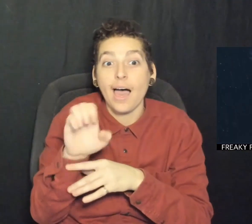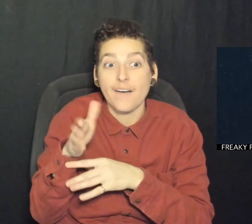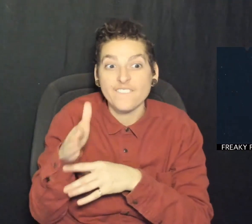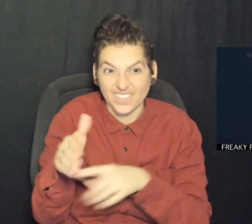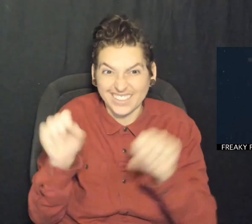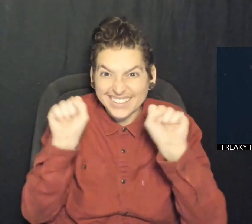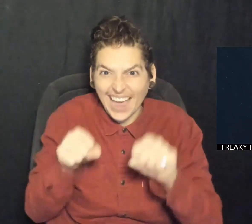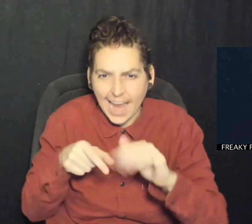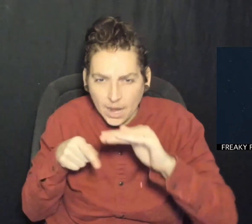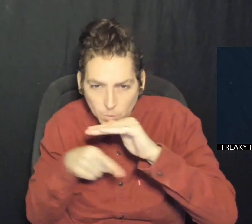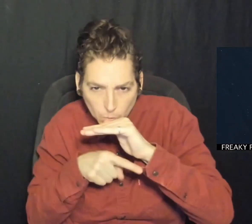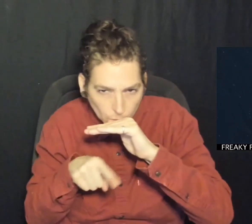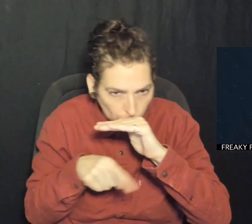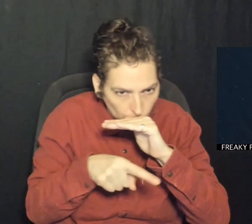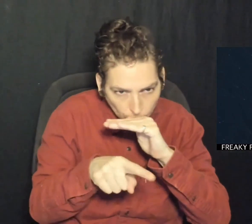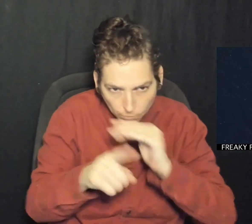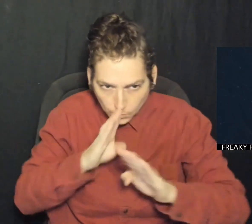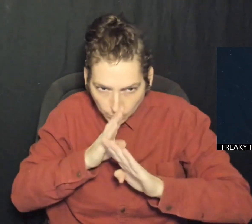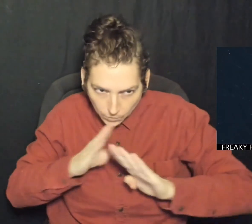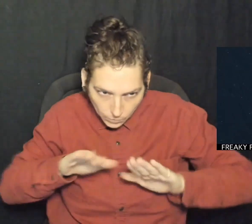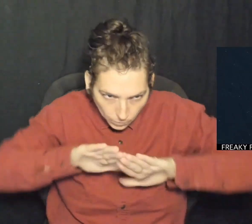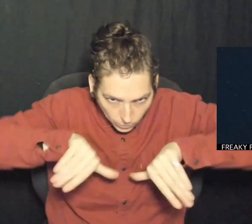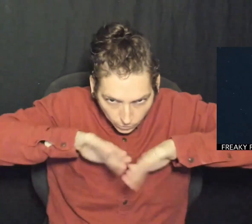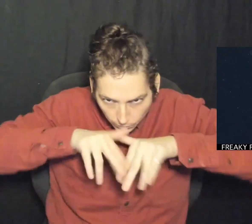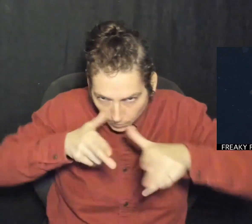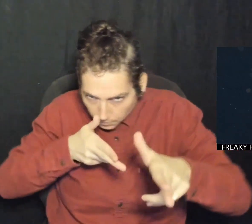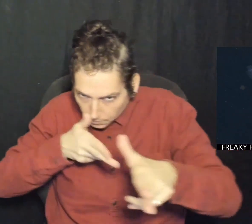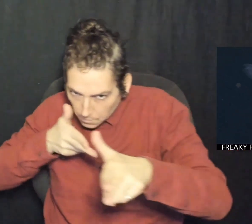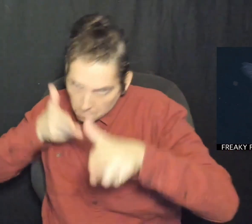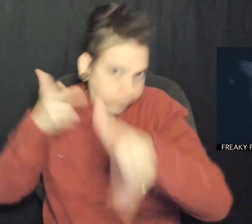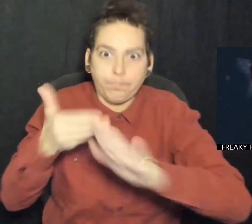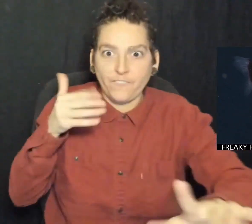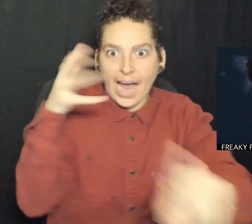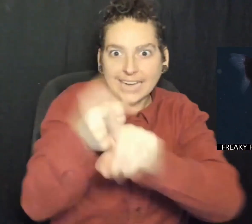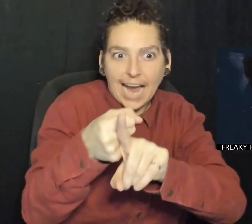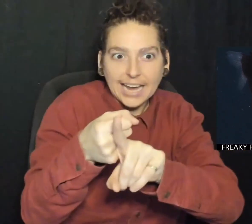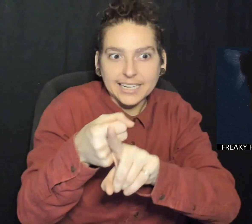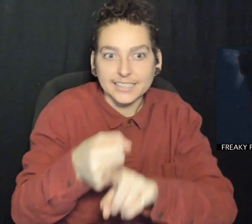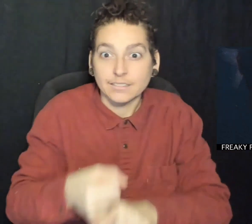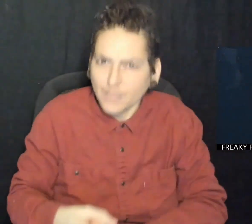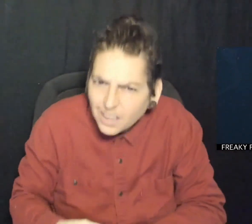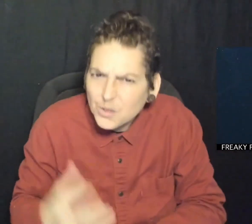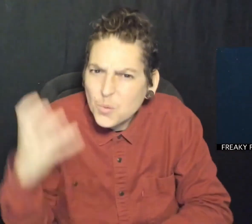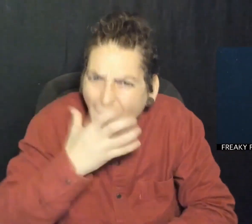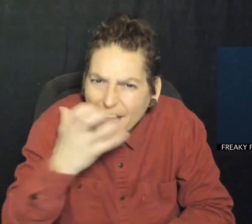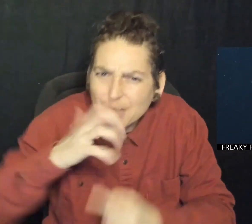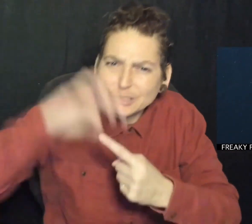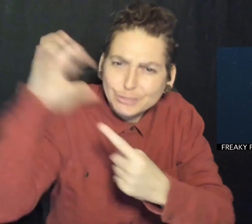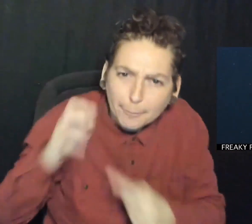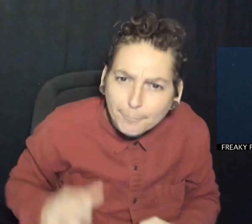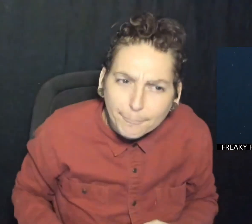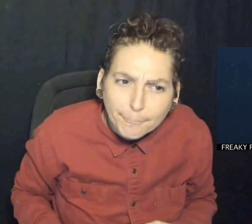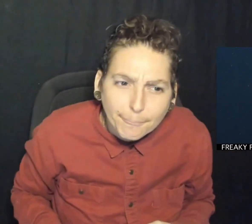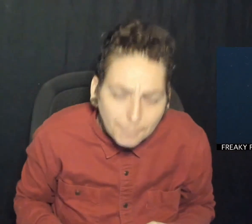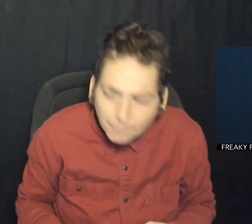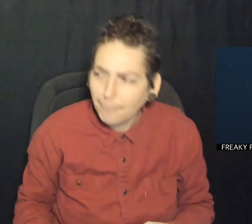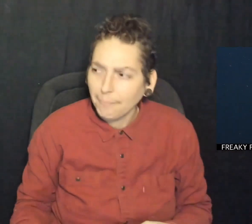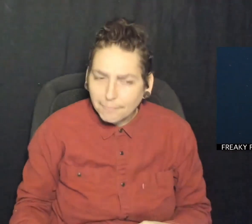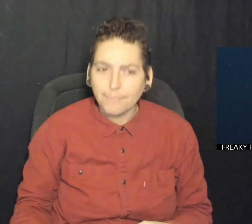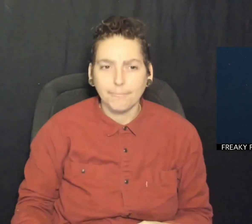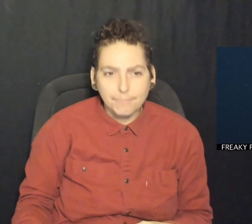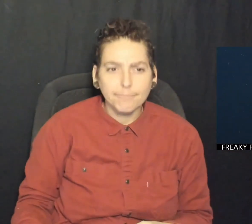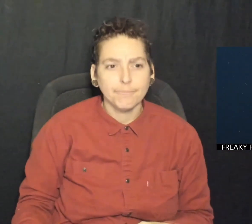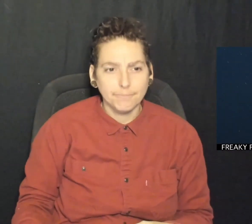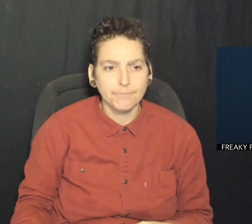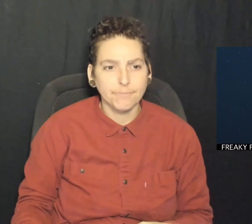the barreleye fish can stealthily swim below its prey before attacking wow Sign1News will